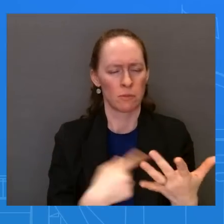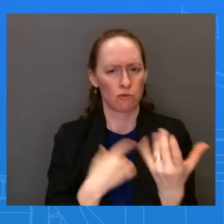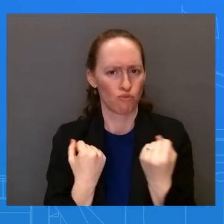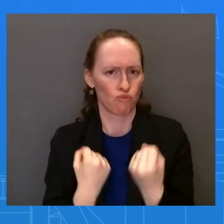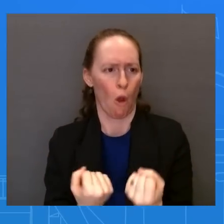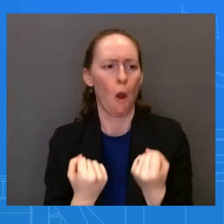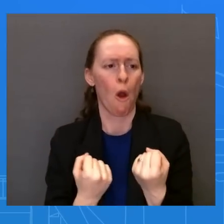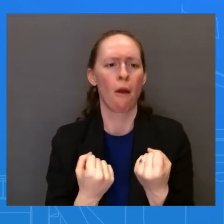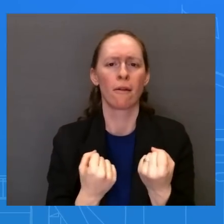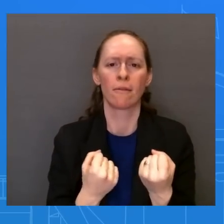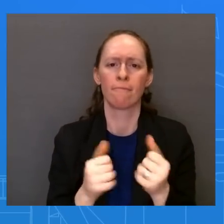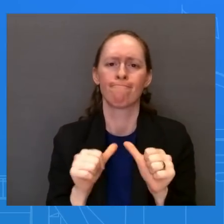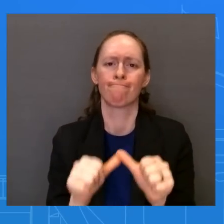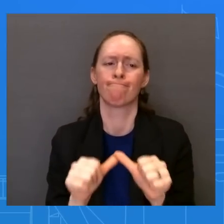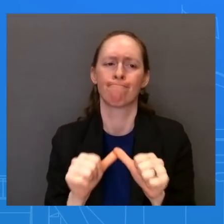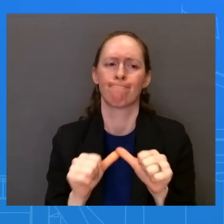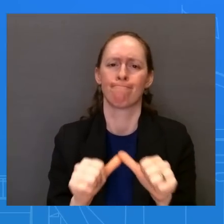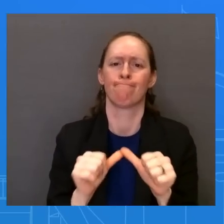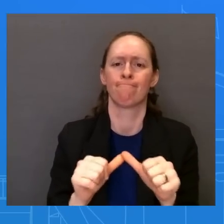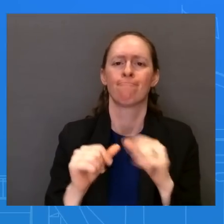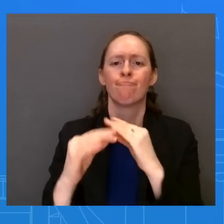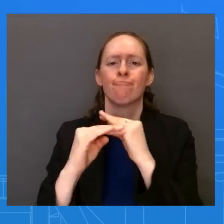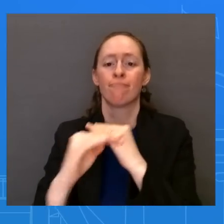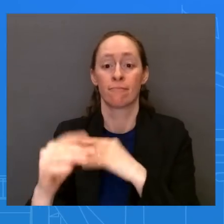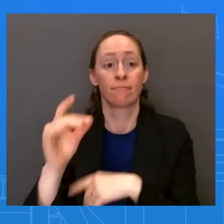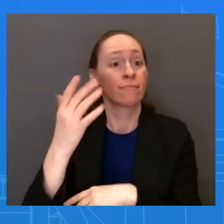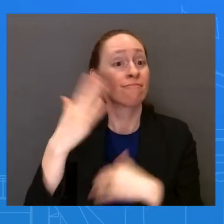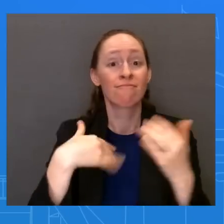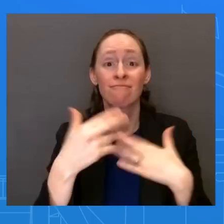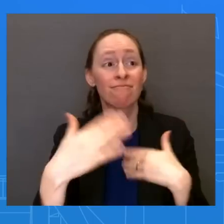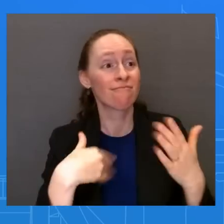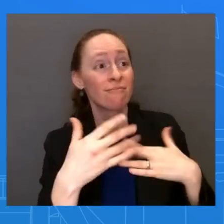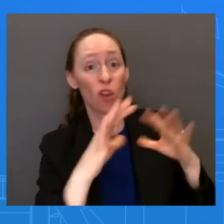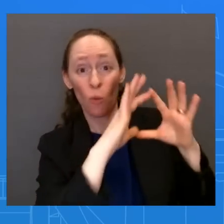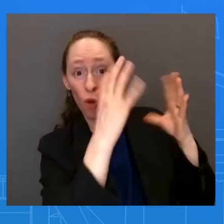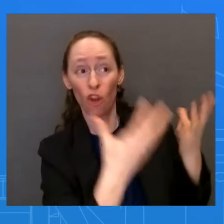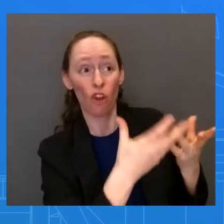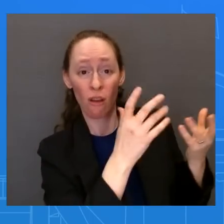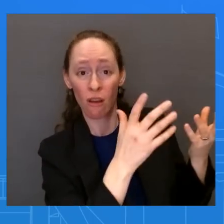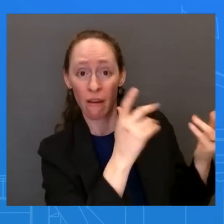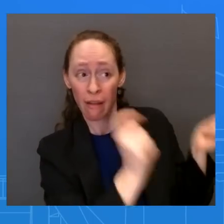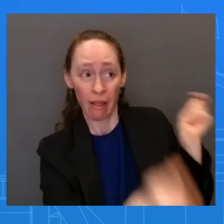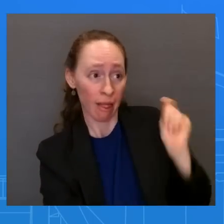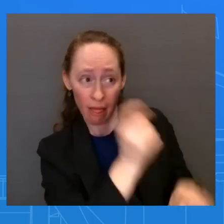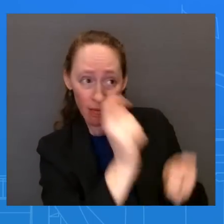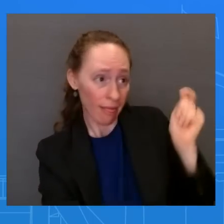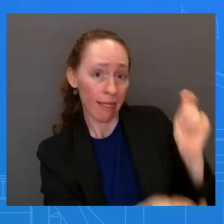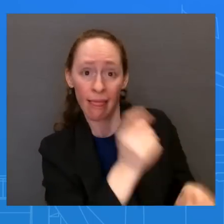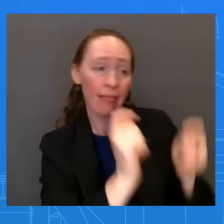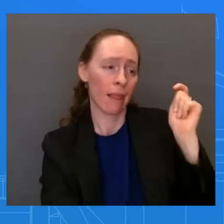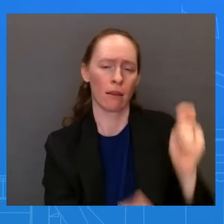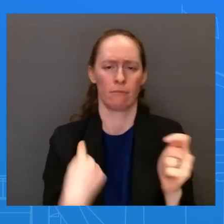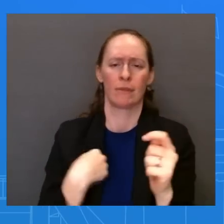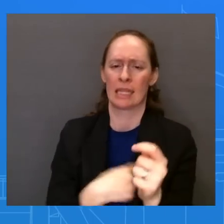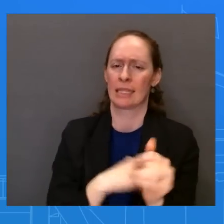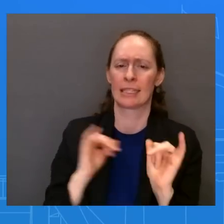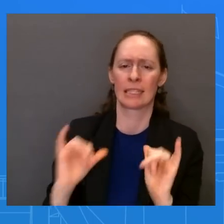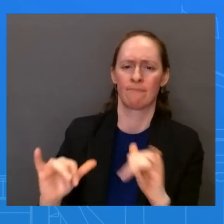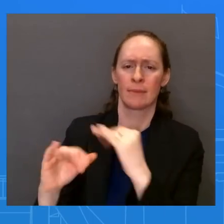and has helped spur a historic recovery. That is what we have seen in this President's first two years, as -- of this administration.